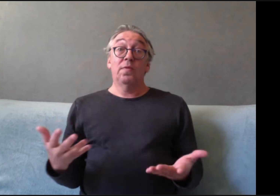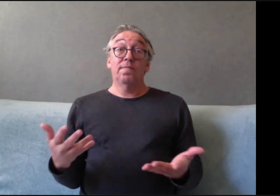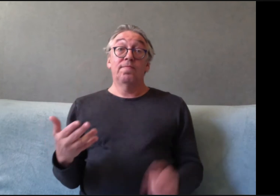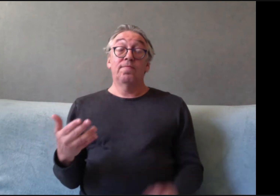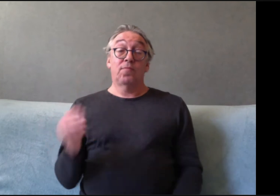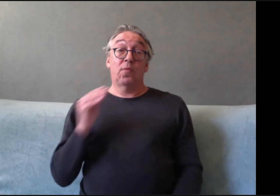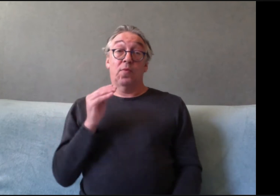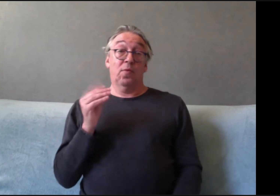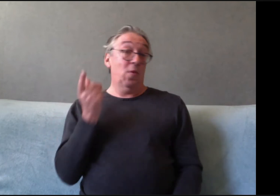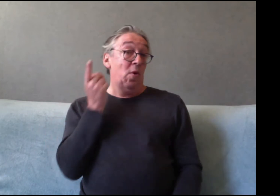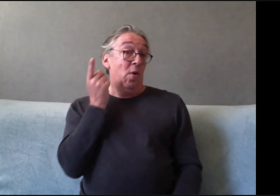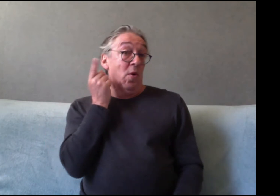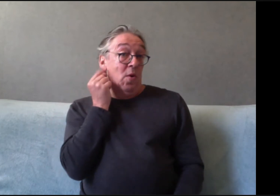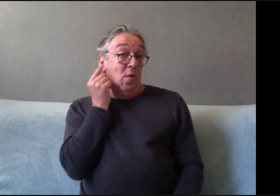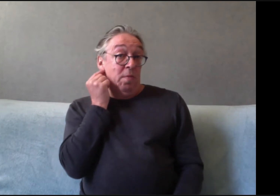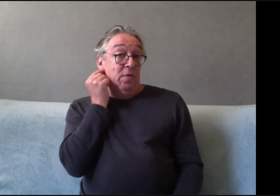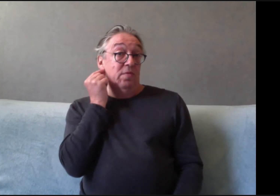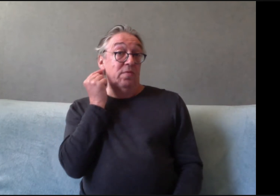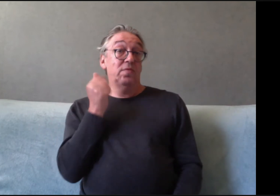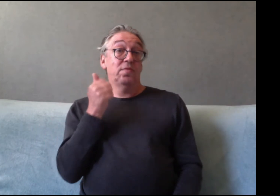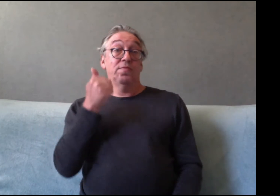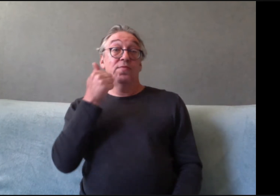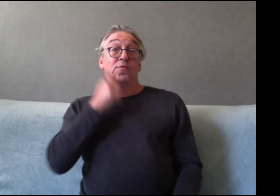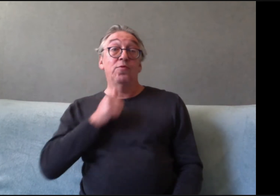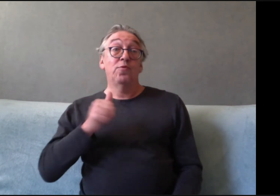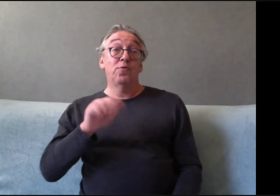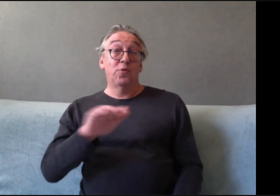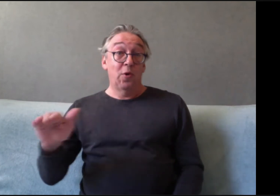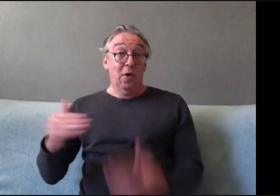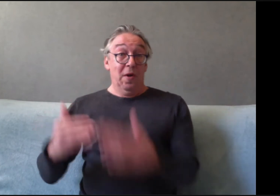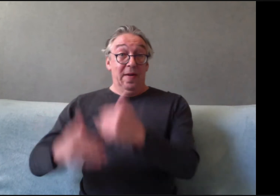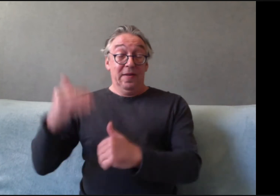who suffer sexual violence and domestic violence